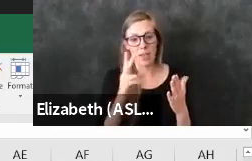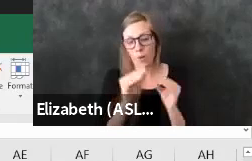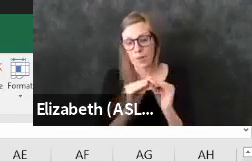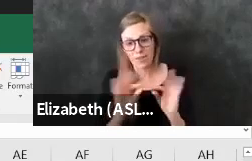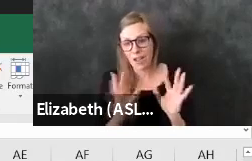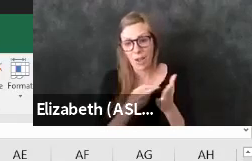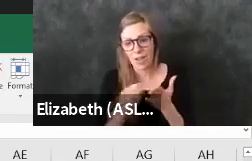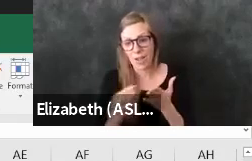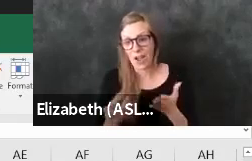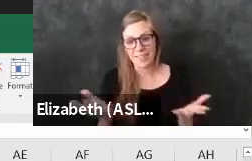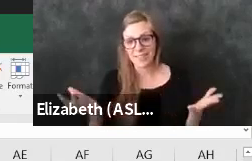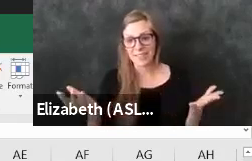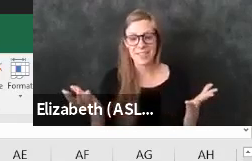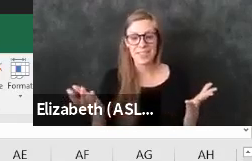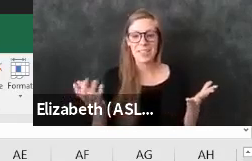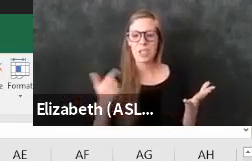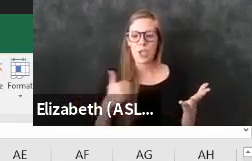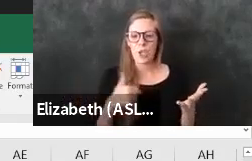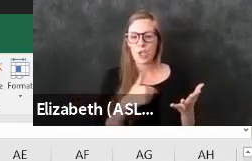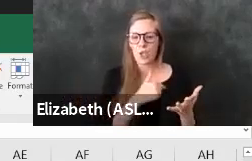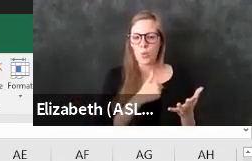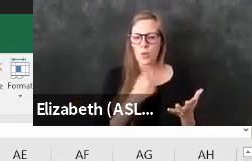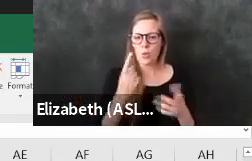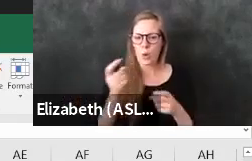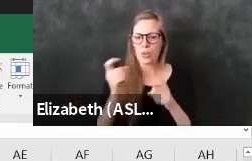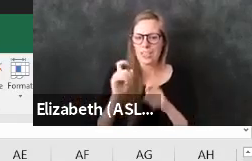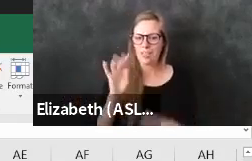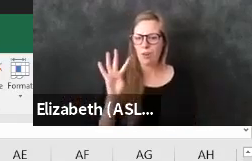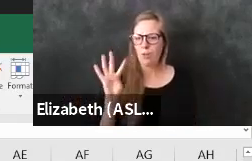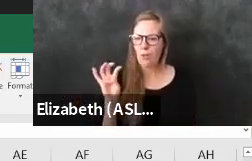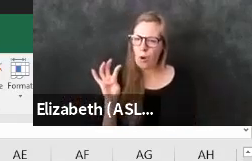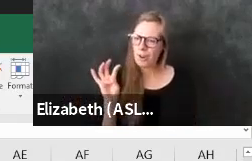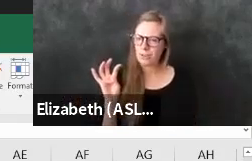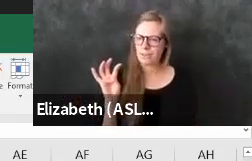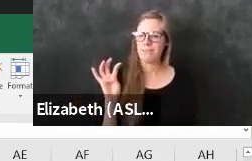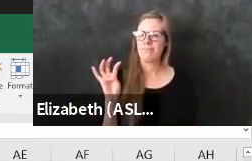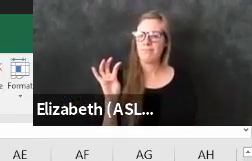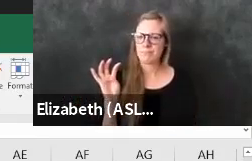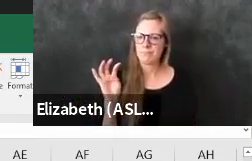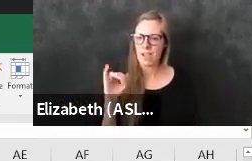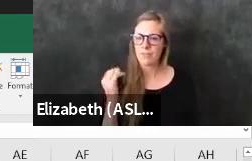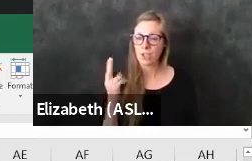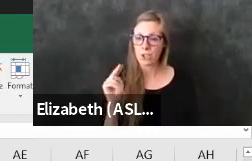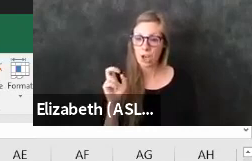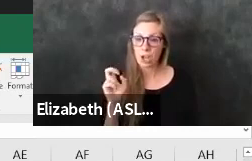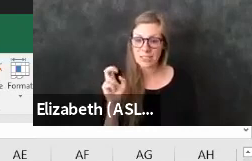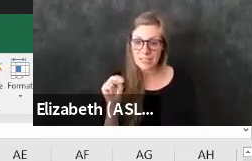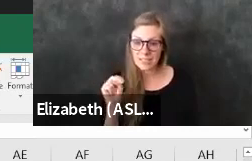The we we were only allocated four hundred of the Johnson vaccine, whereas other